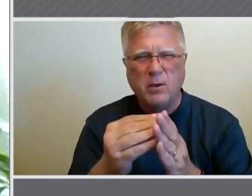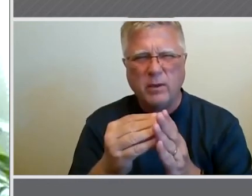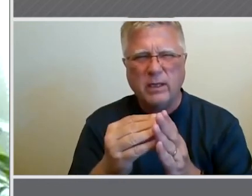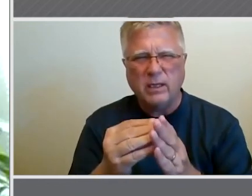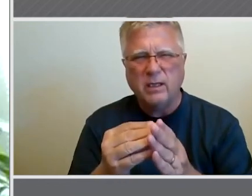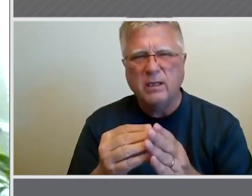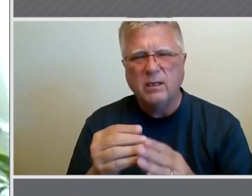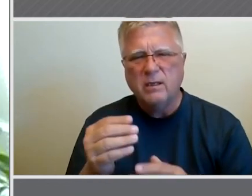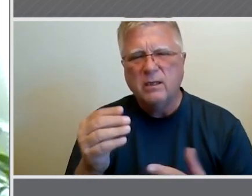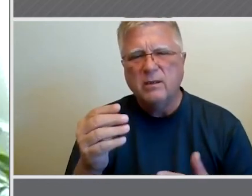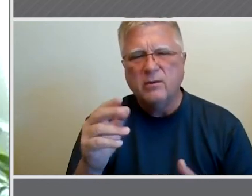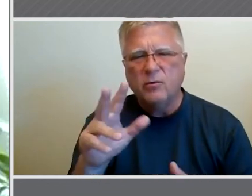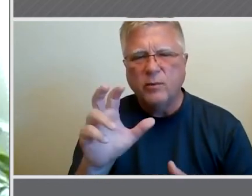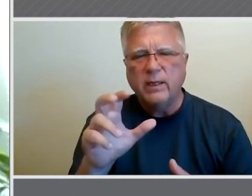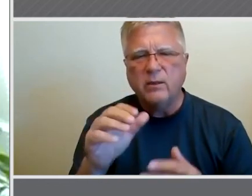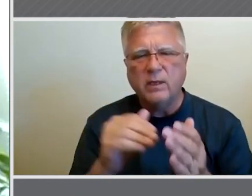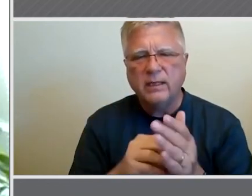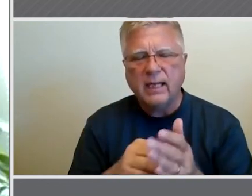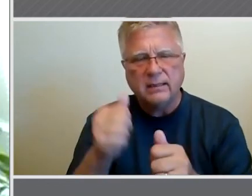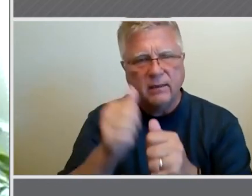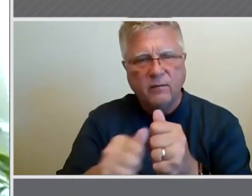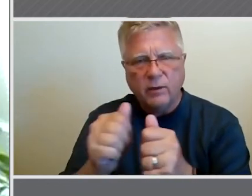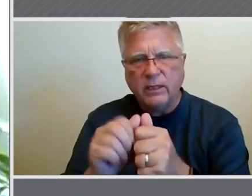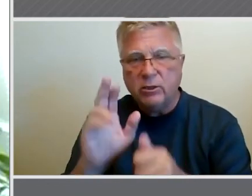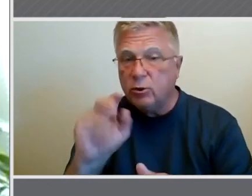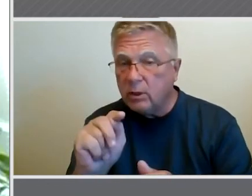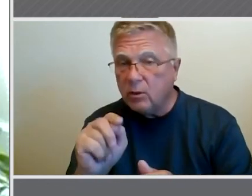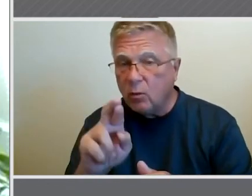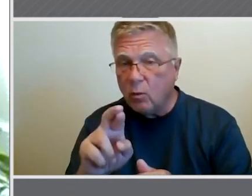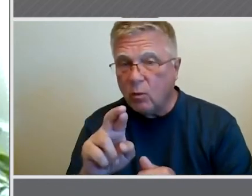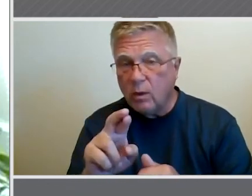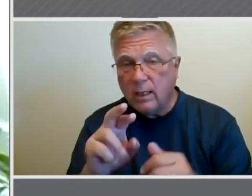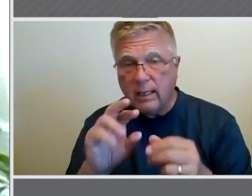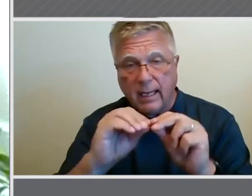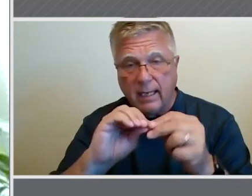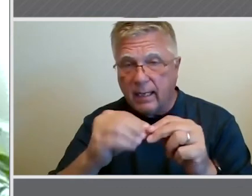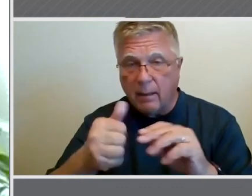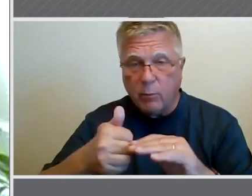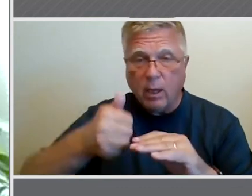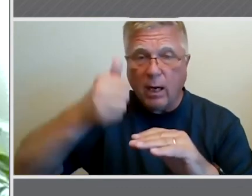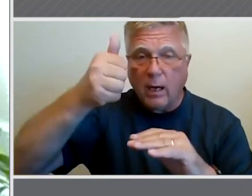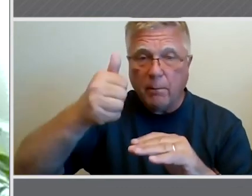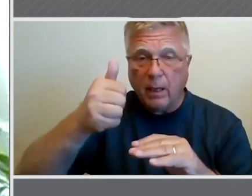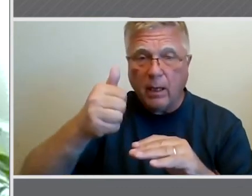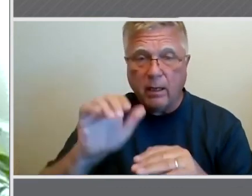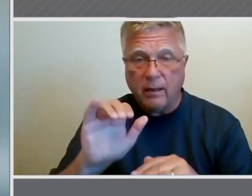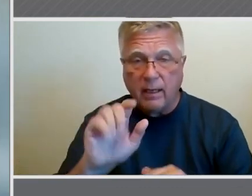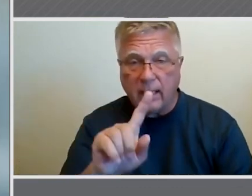that has gone up with some of the commodity issues that we've seen with steel and other projects.